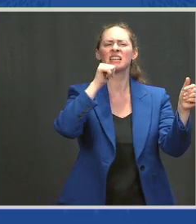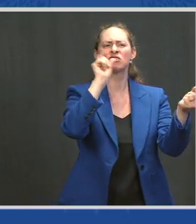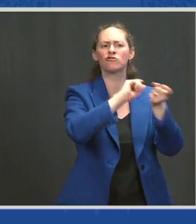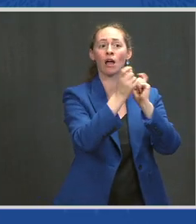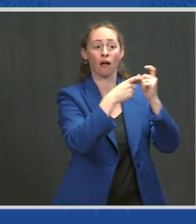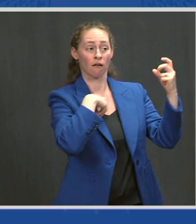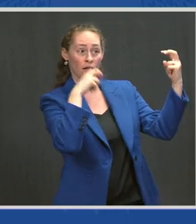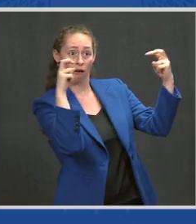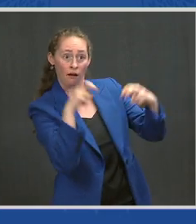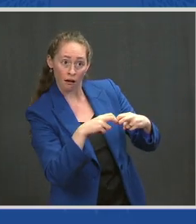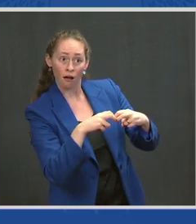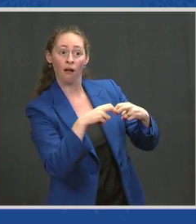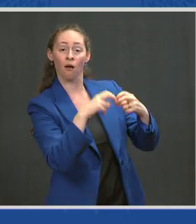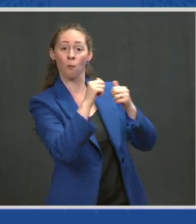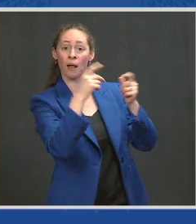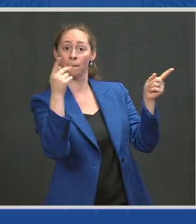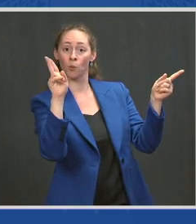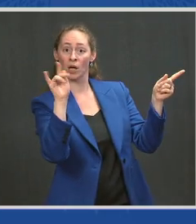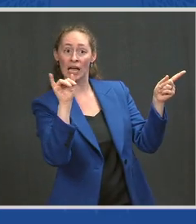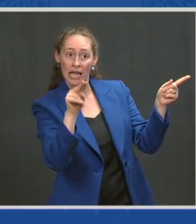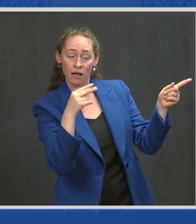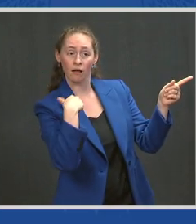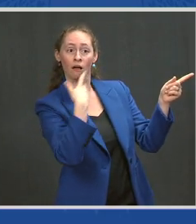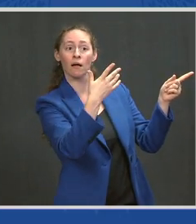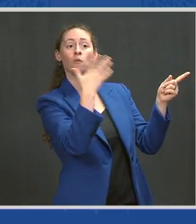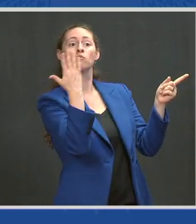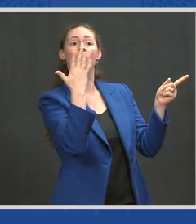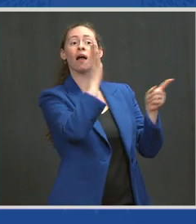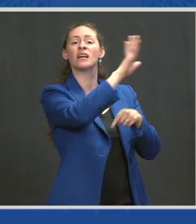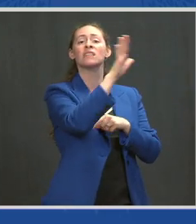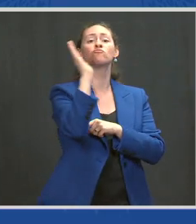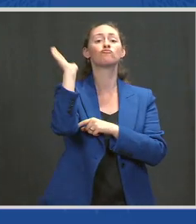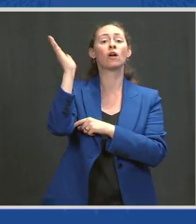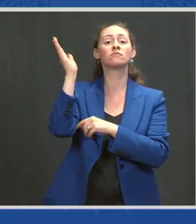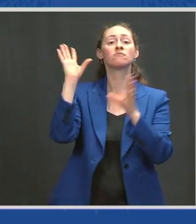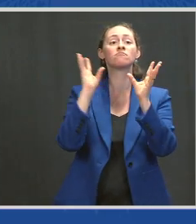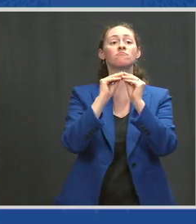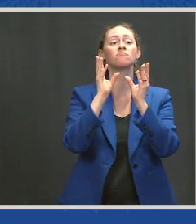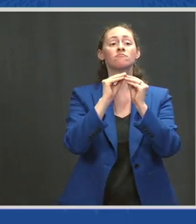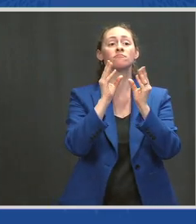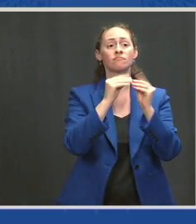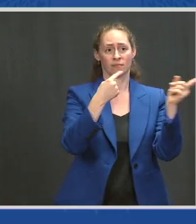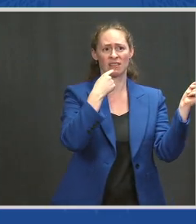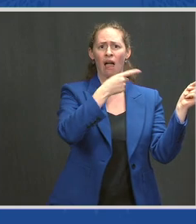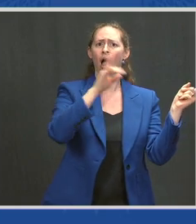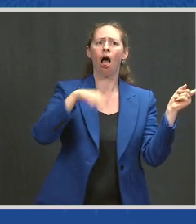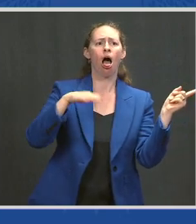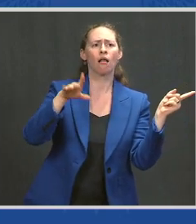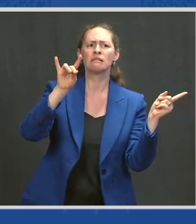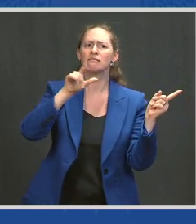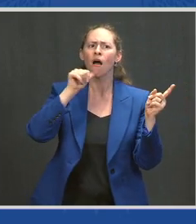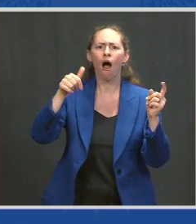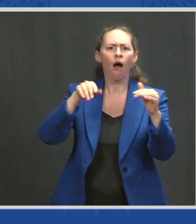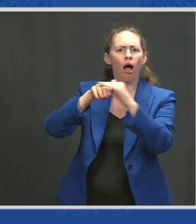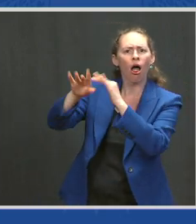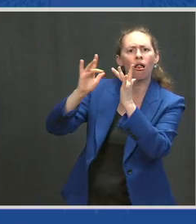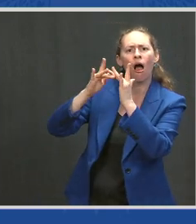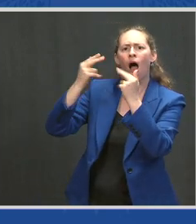he denied any involvement in cyberattacks; he downplayed human rights abuses; he even refused to say Aleksey Navalny's name.